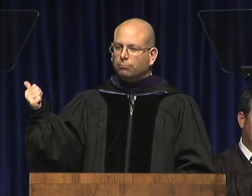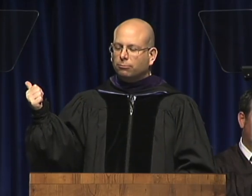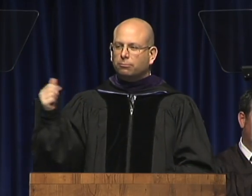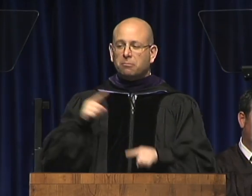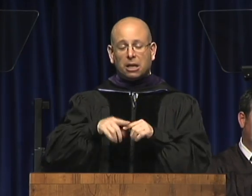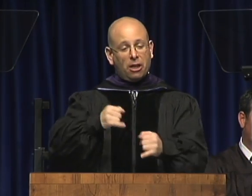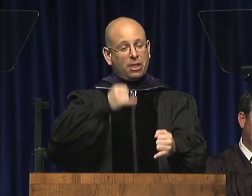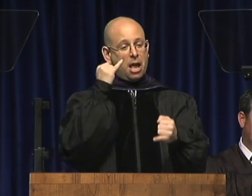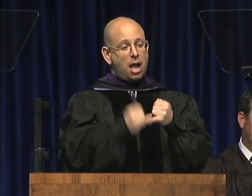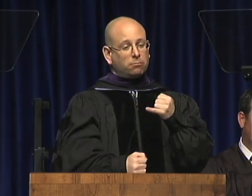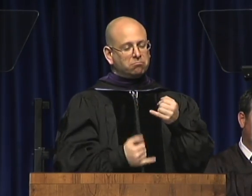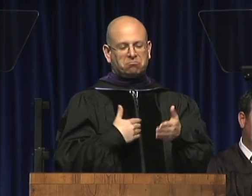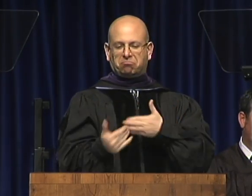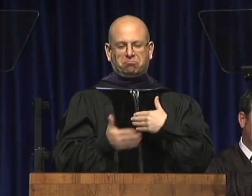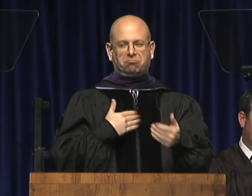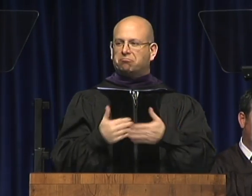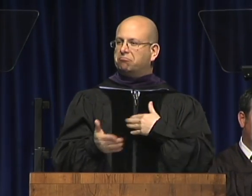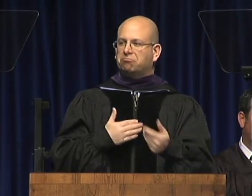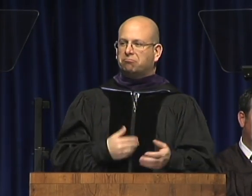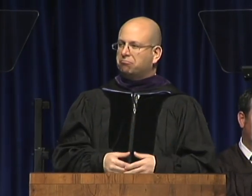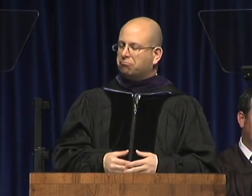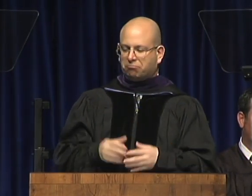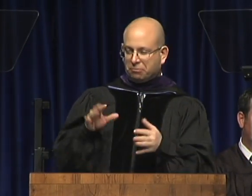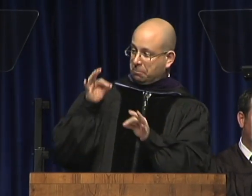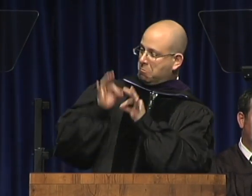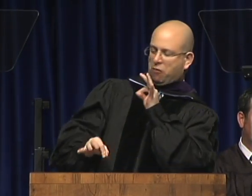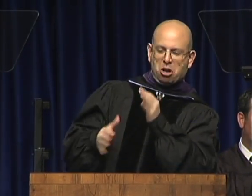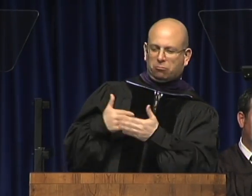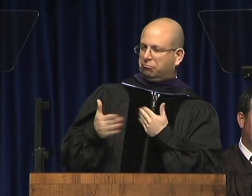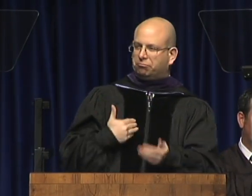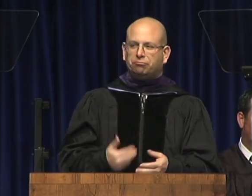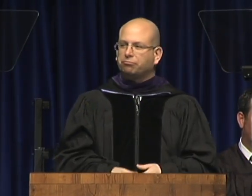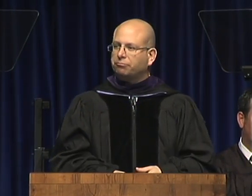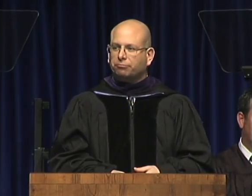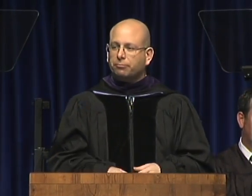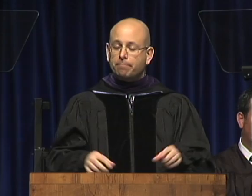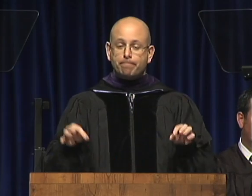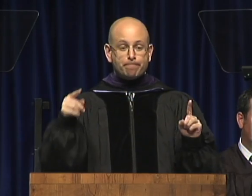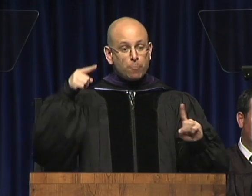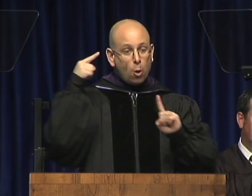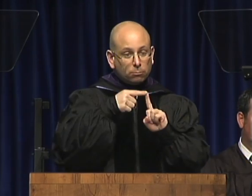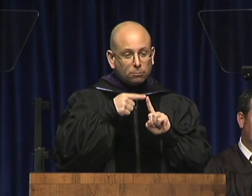than anyone else. But in the end it doesn't matter how unfair it is.